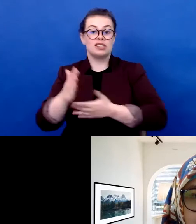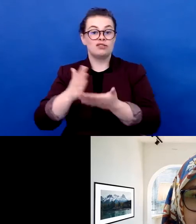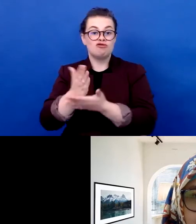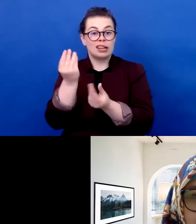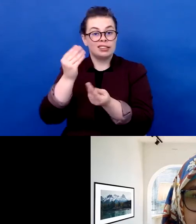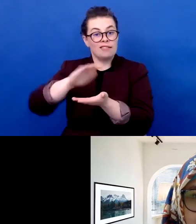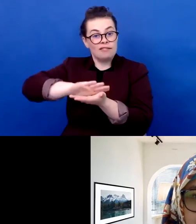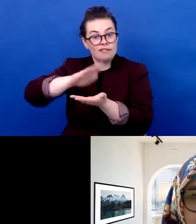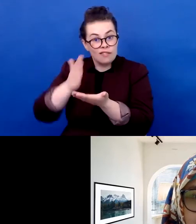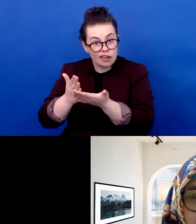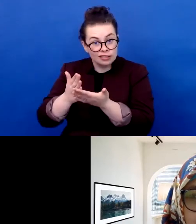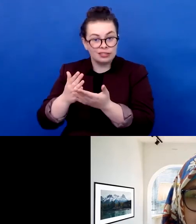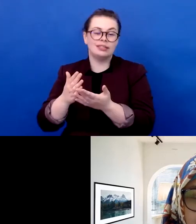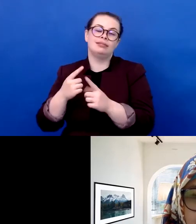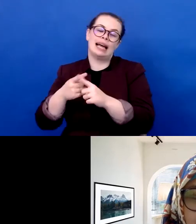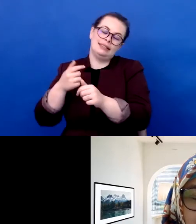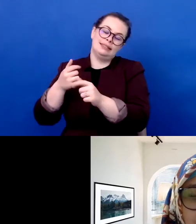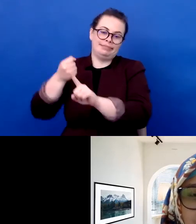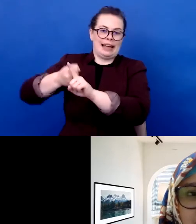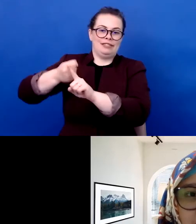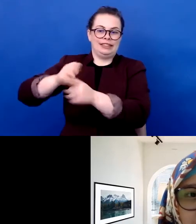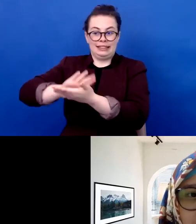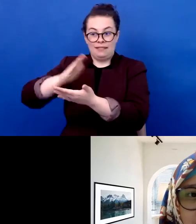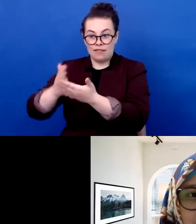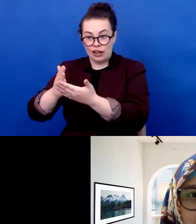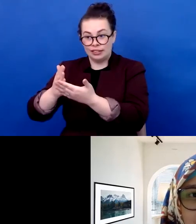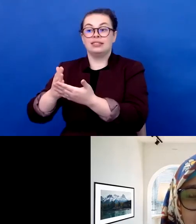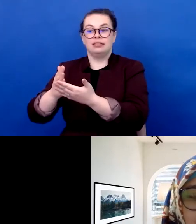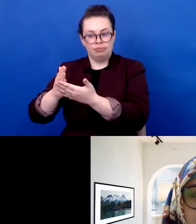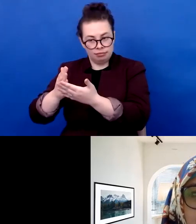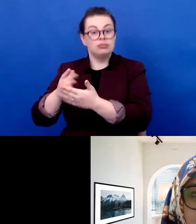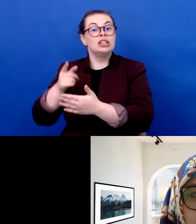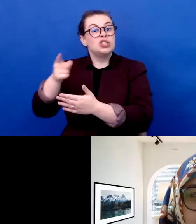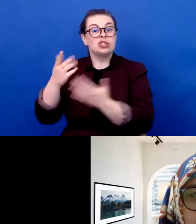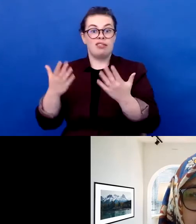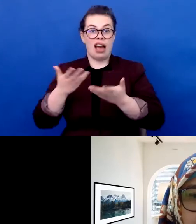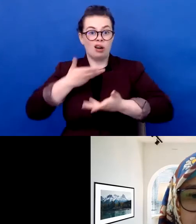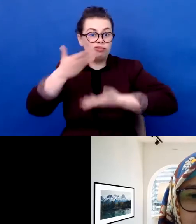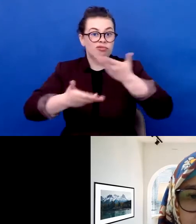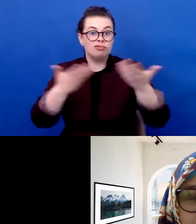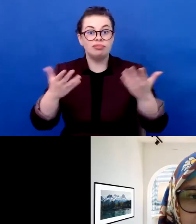fund who's going to talk to us about goal 16 and the challenges facing persons with disabilities